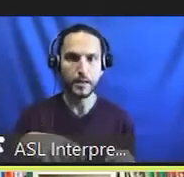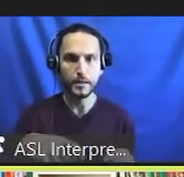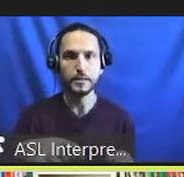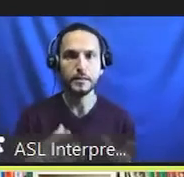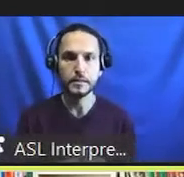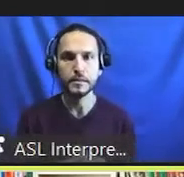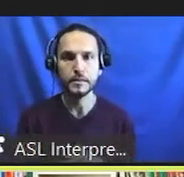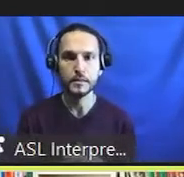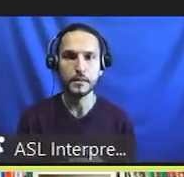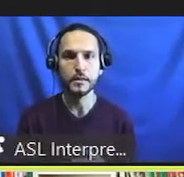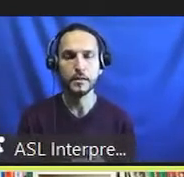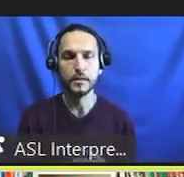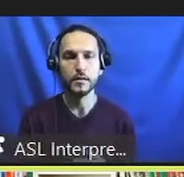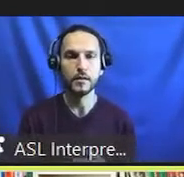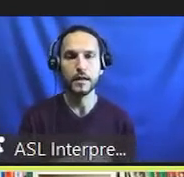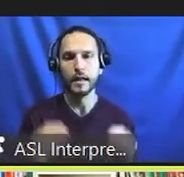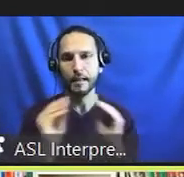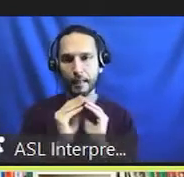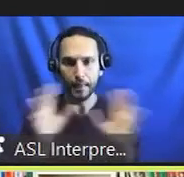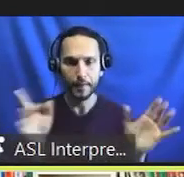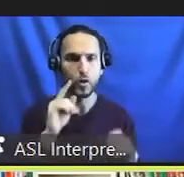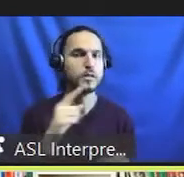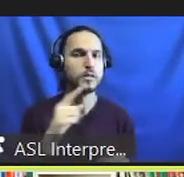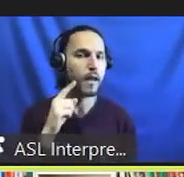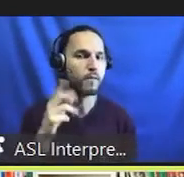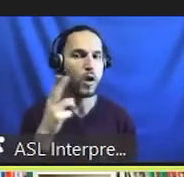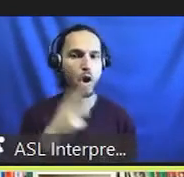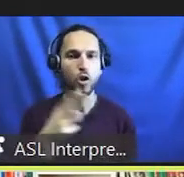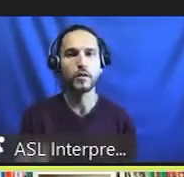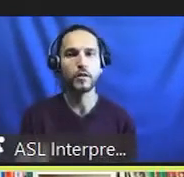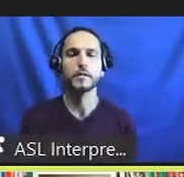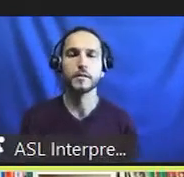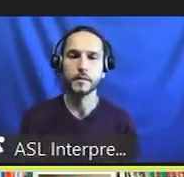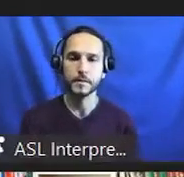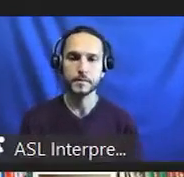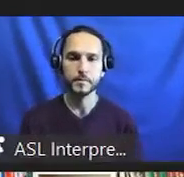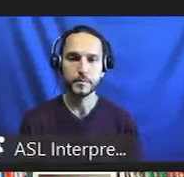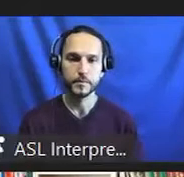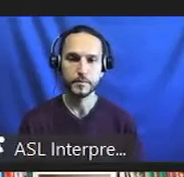for the deaf and hard of hearing communities. Right.